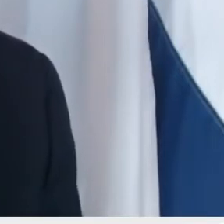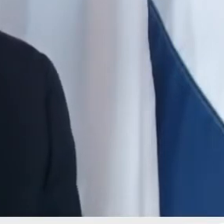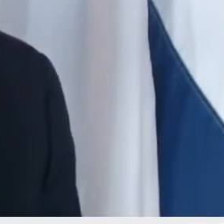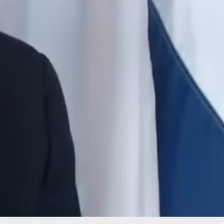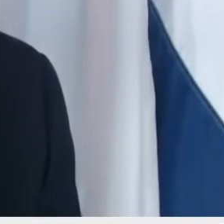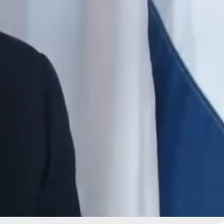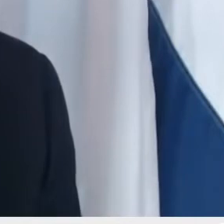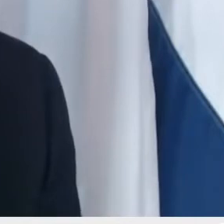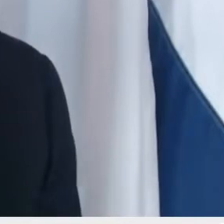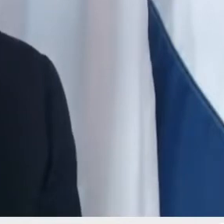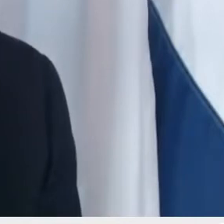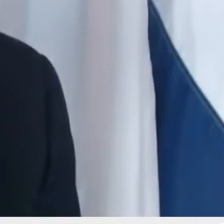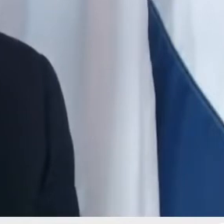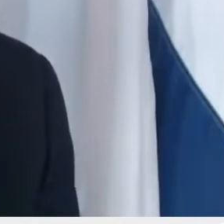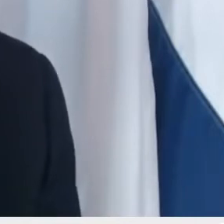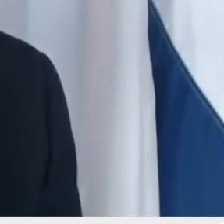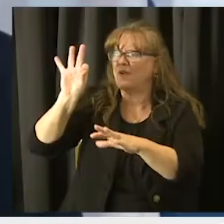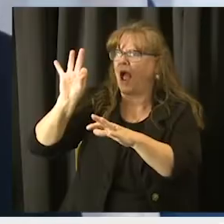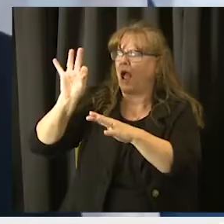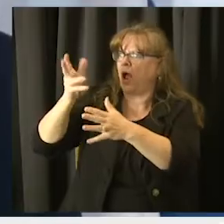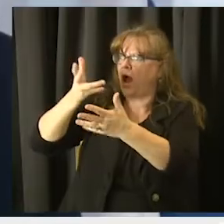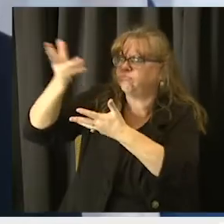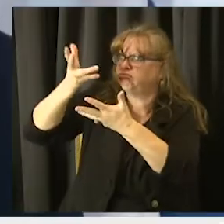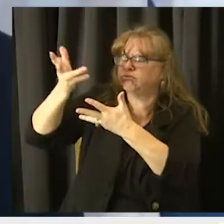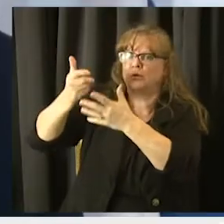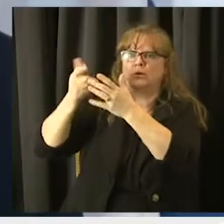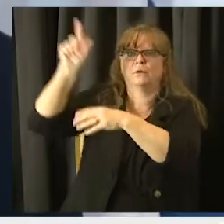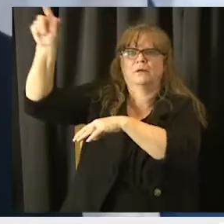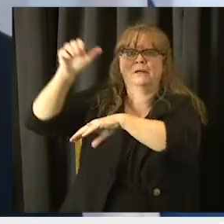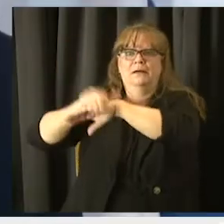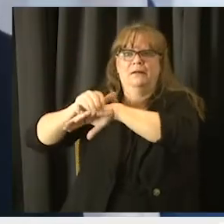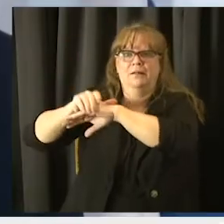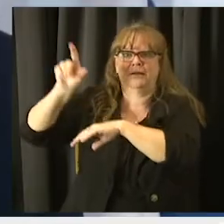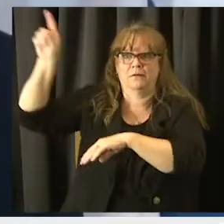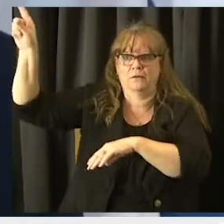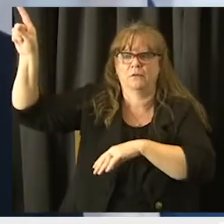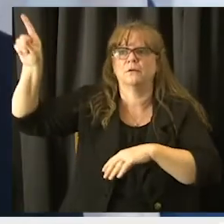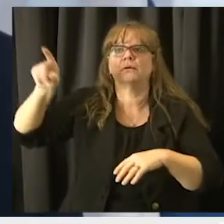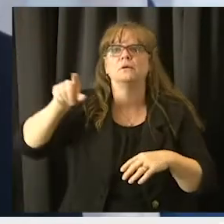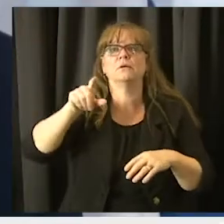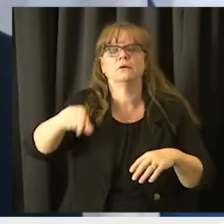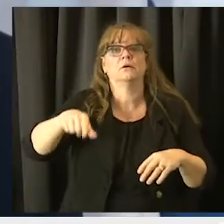the first to detect that variant. I fully expect that other states and state labs